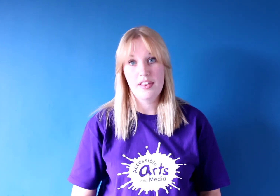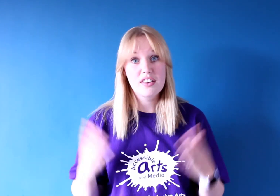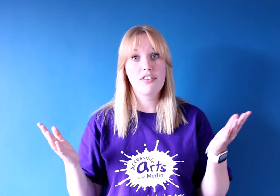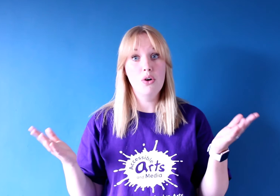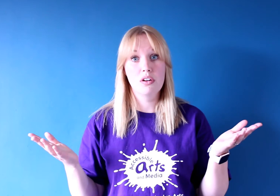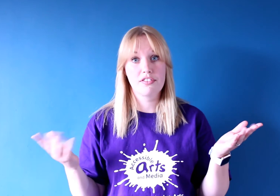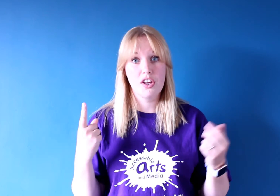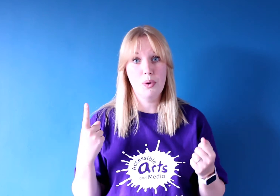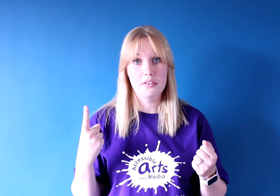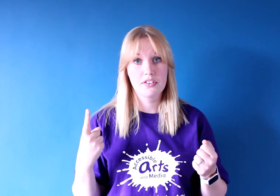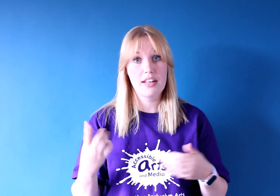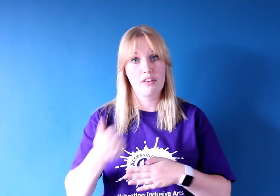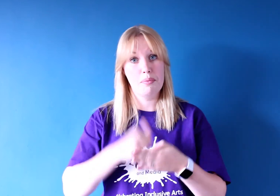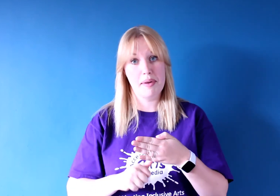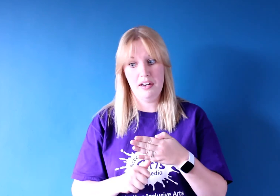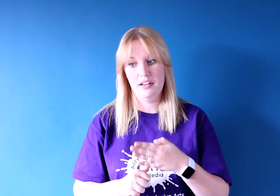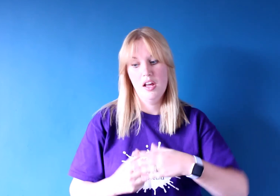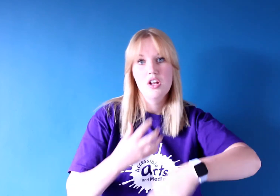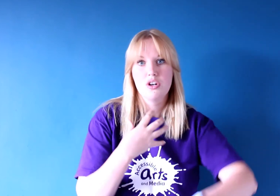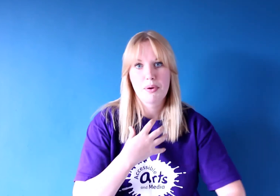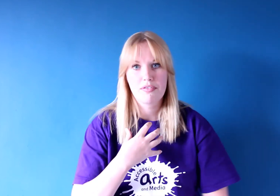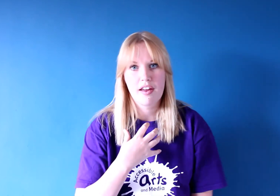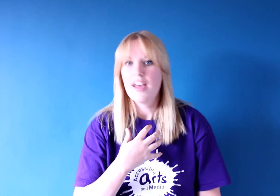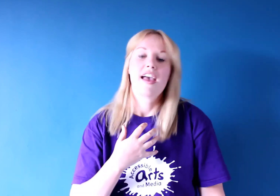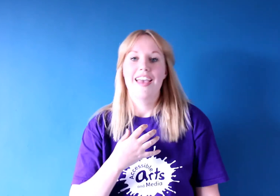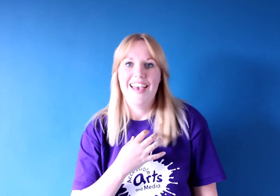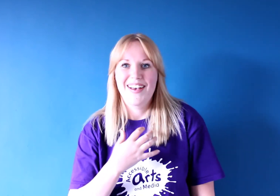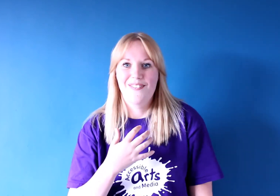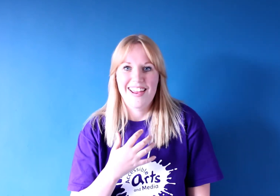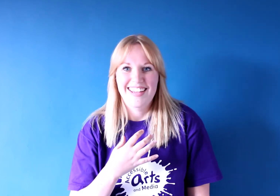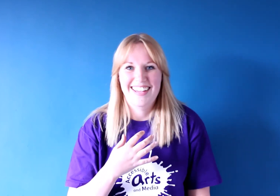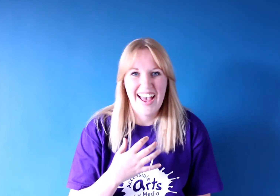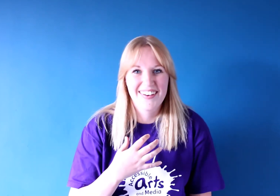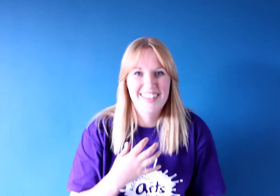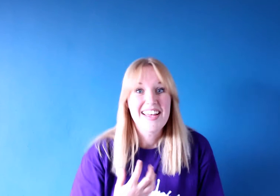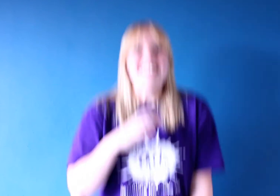that’s the whole of verse one so let’s go from the beginning, jumping with fright here we go.